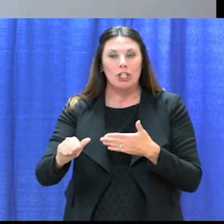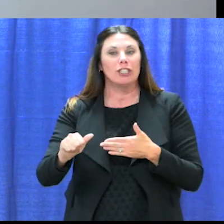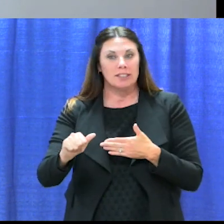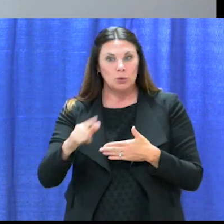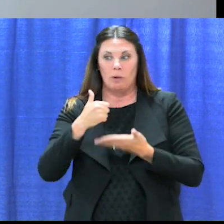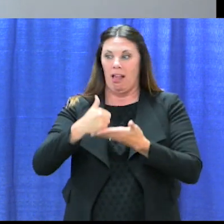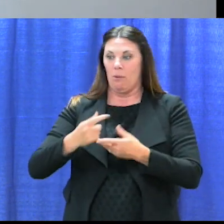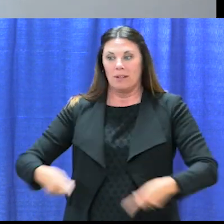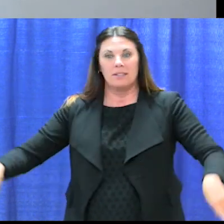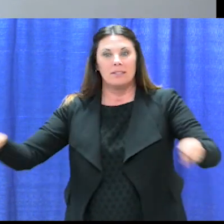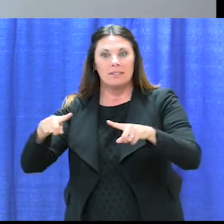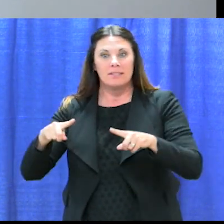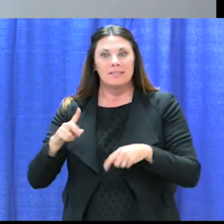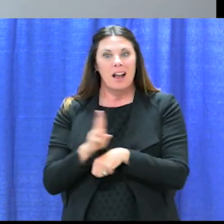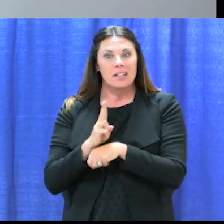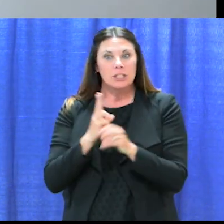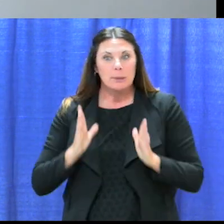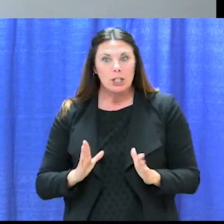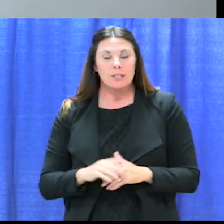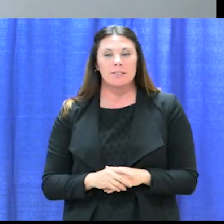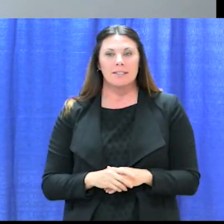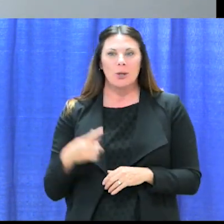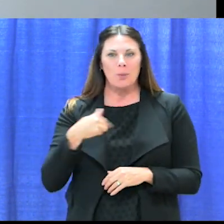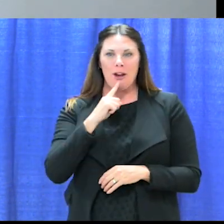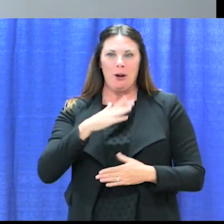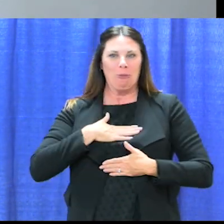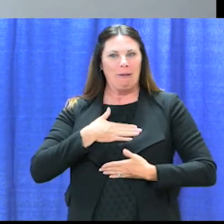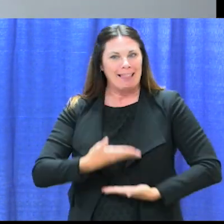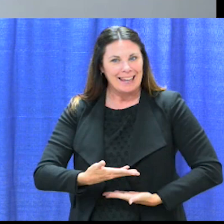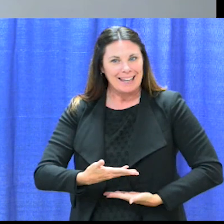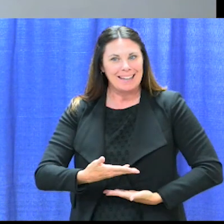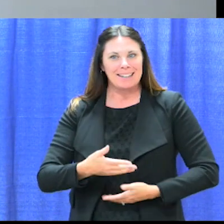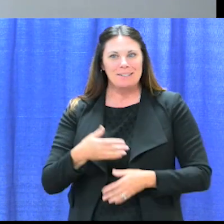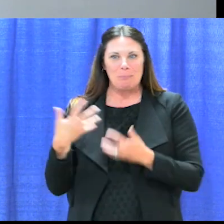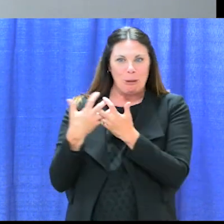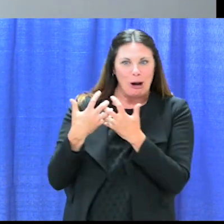So we are a willing partner we want to do whatever we can to help this committee and